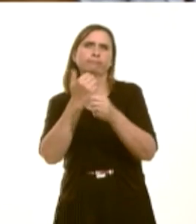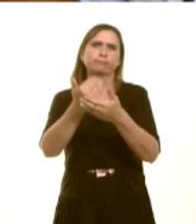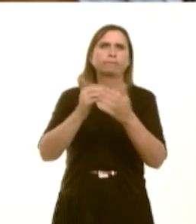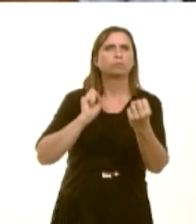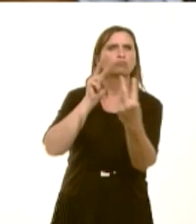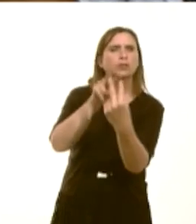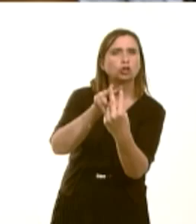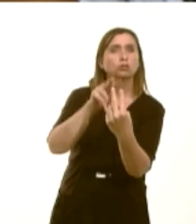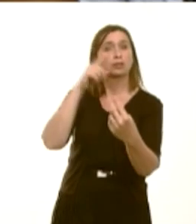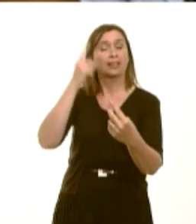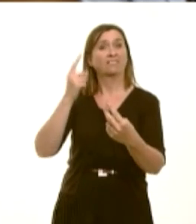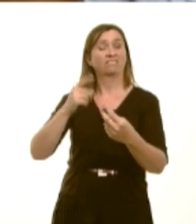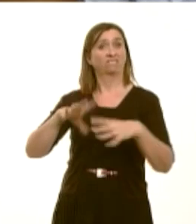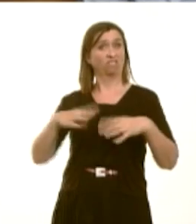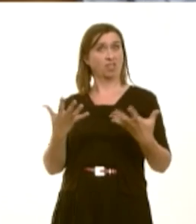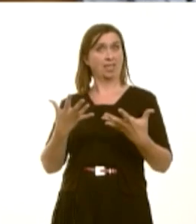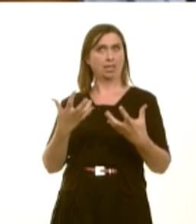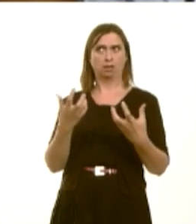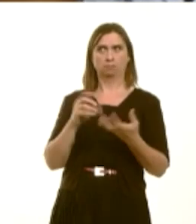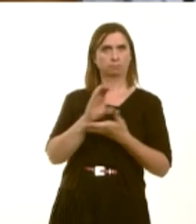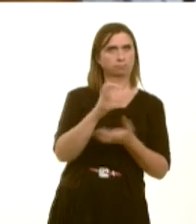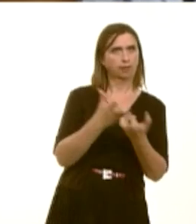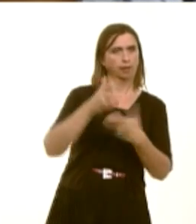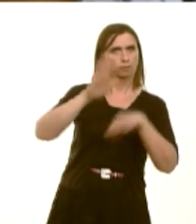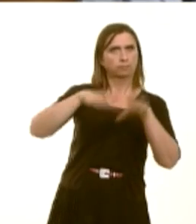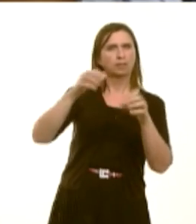removed. The tolls are not particularly high, as we know, but I understand that, if people